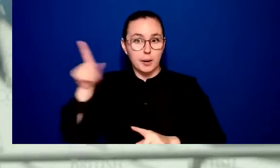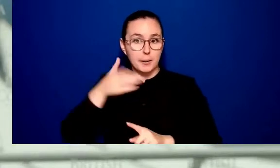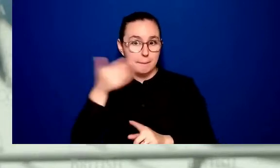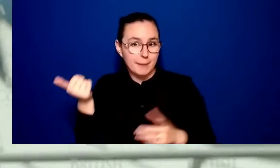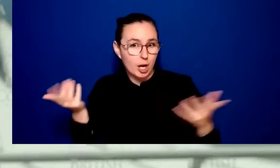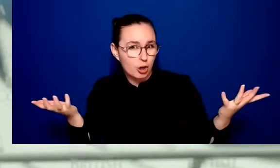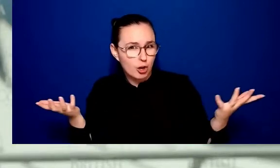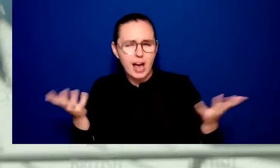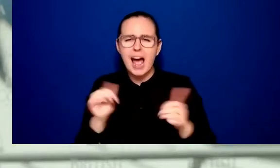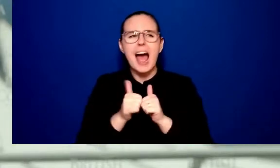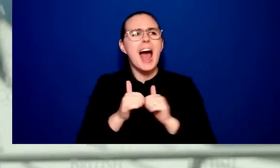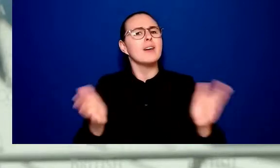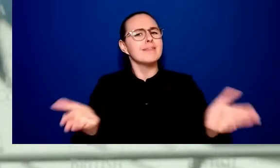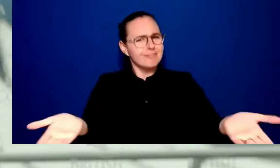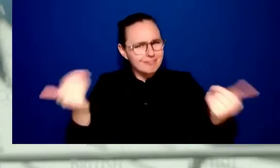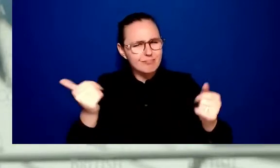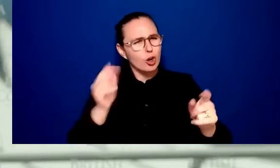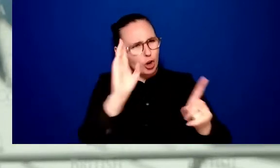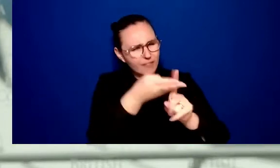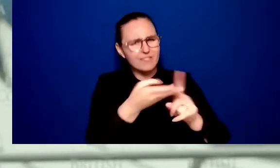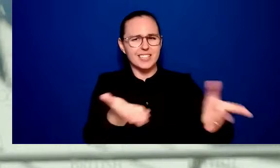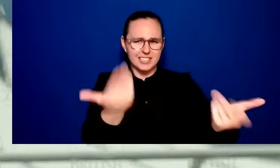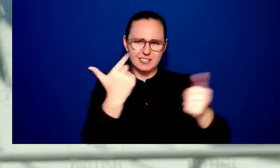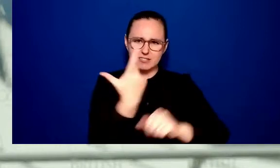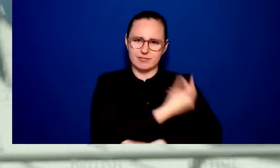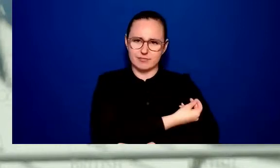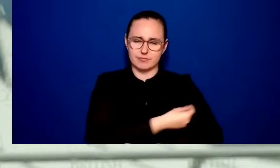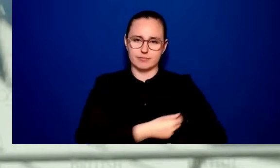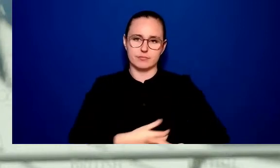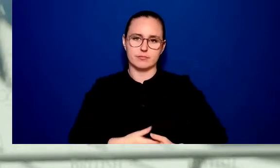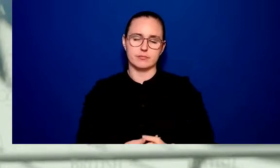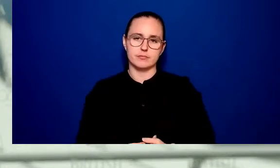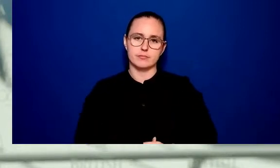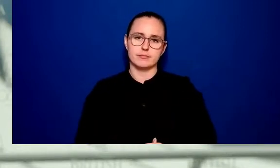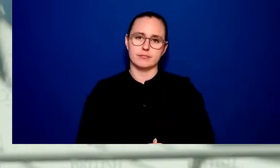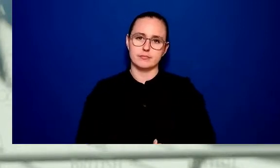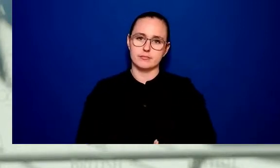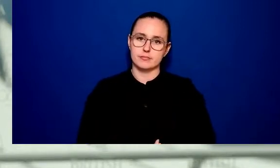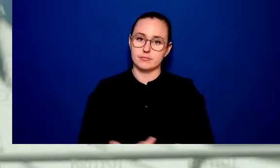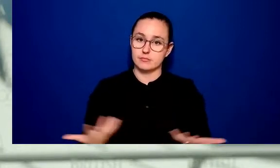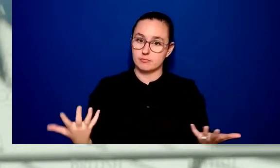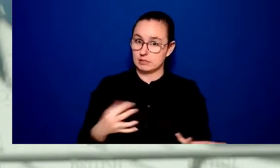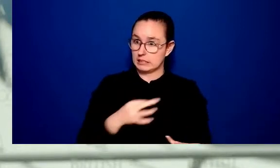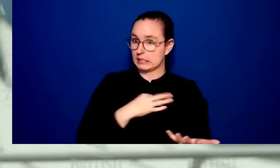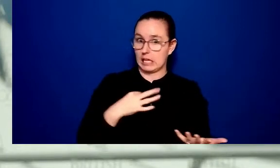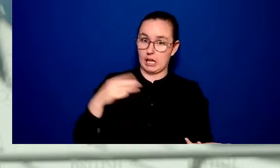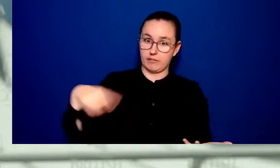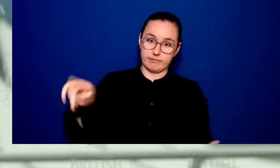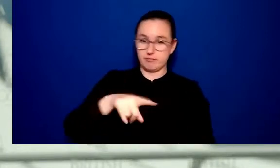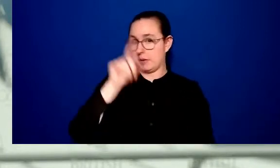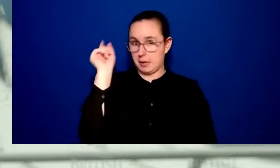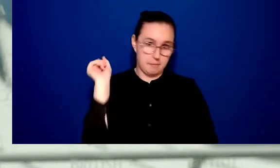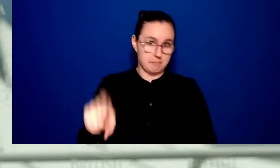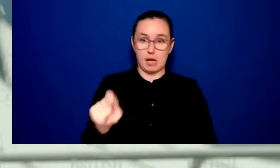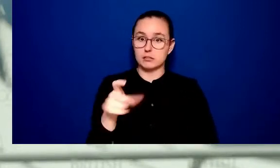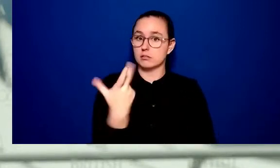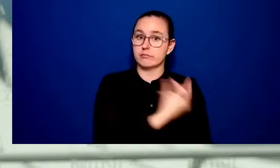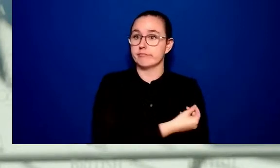healthcare workers. There's you know, an empty places. People can't go there vaccinated